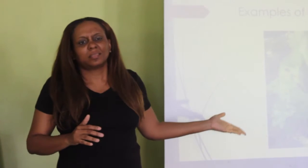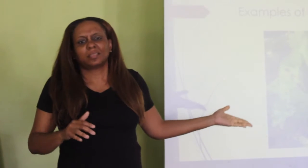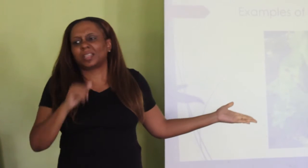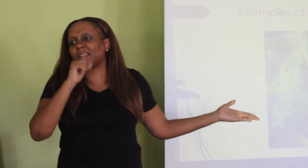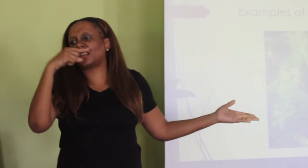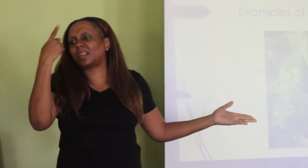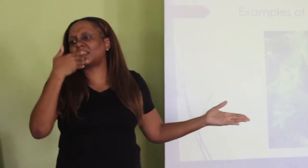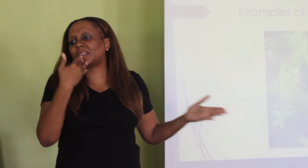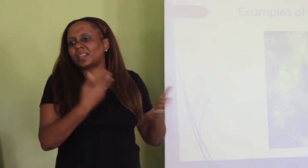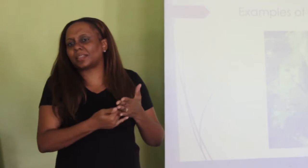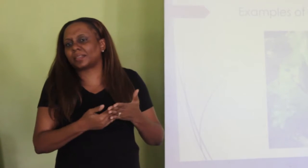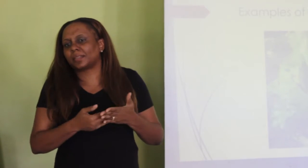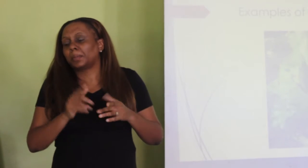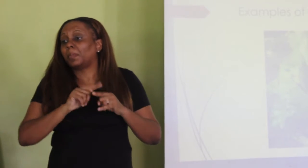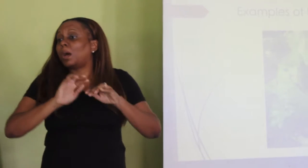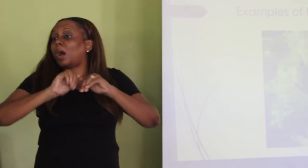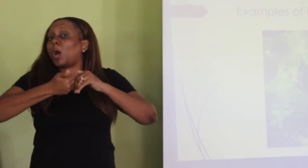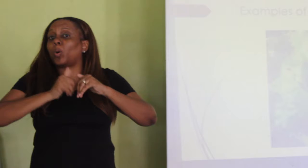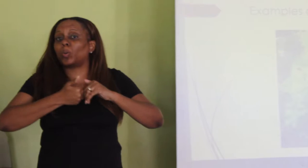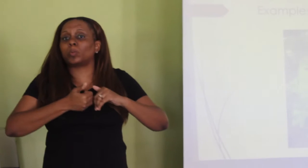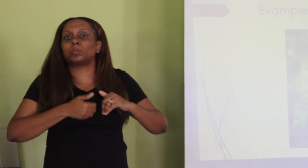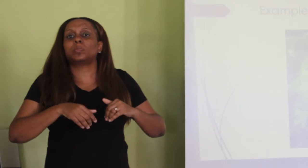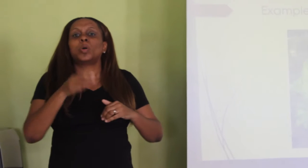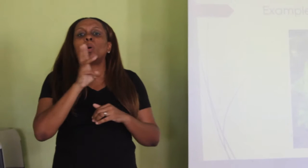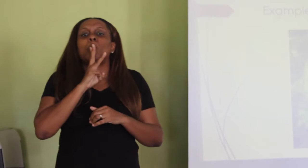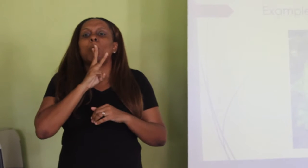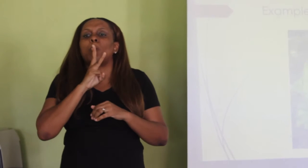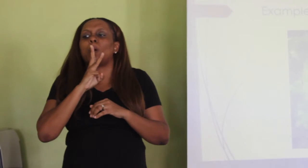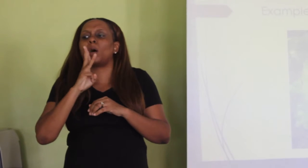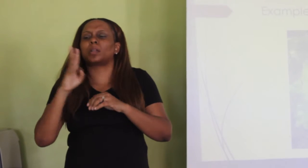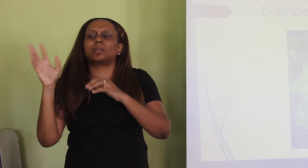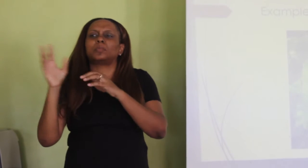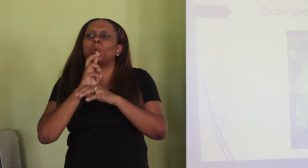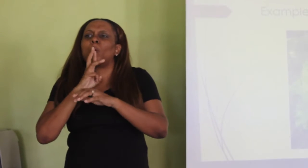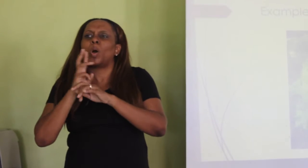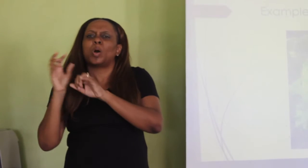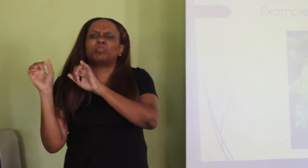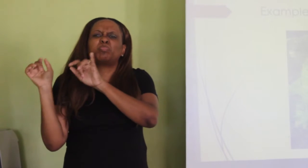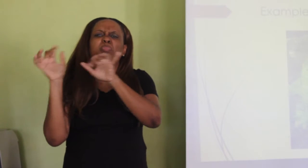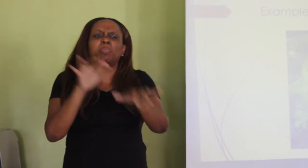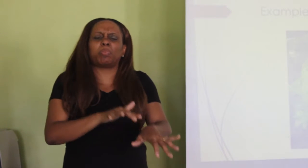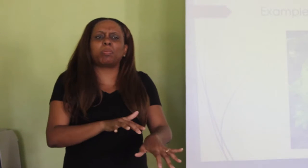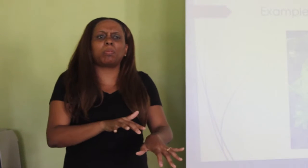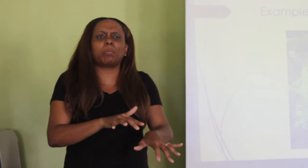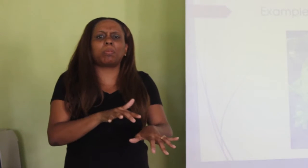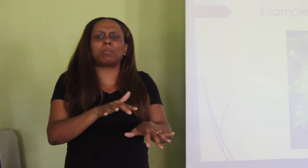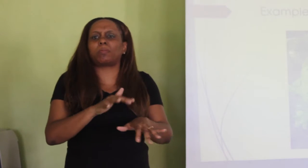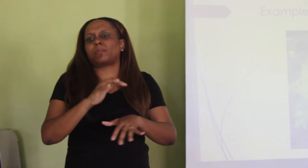splashing of the water onto your leaves and that is why um one of the things that romeo would have